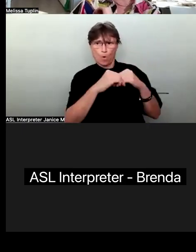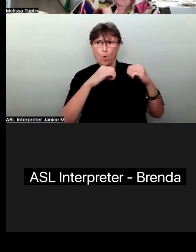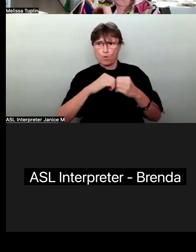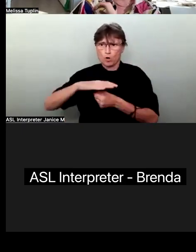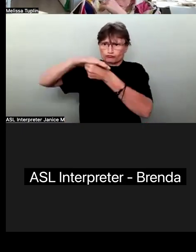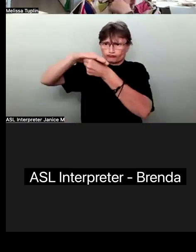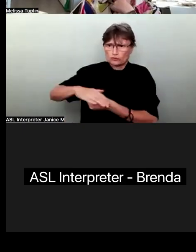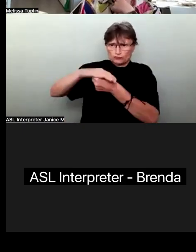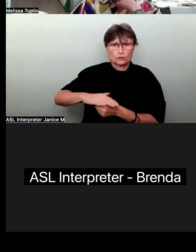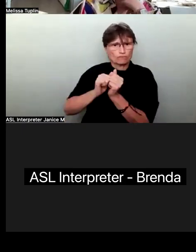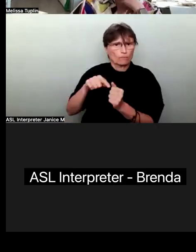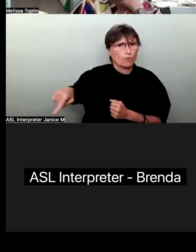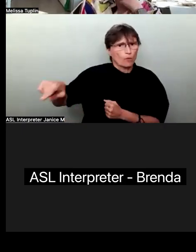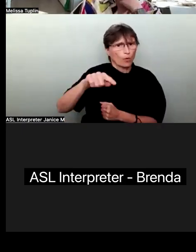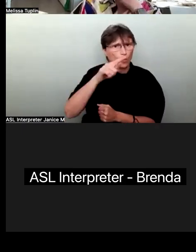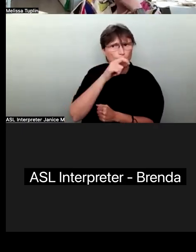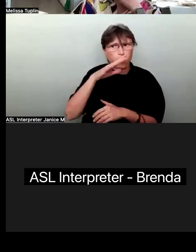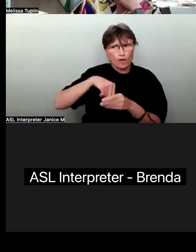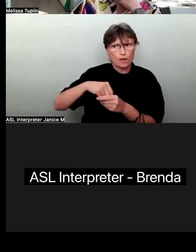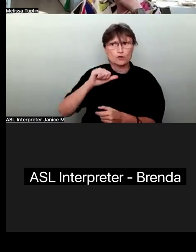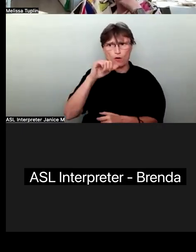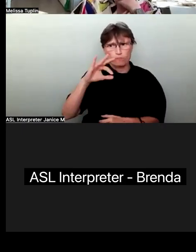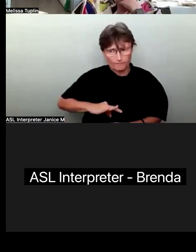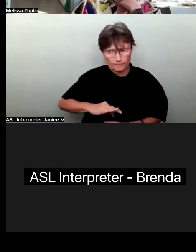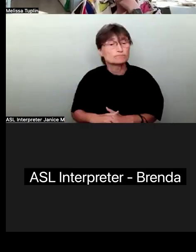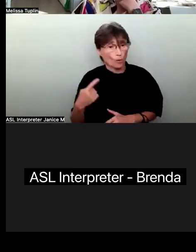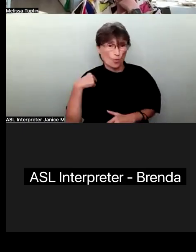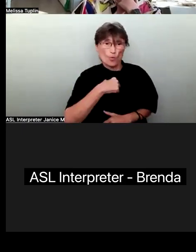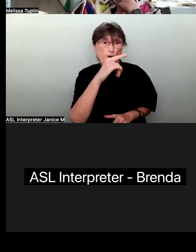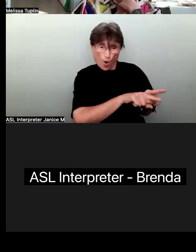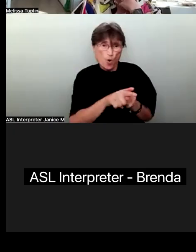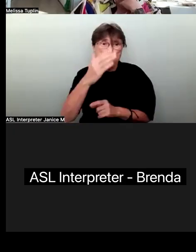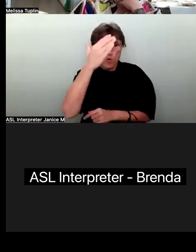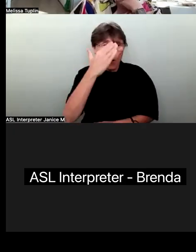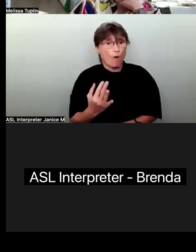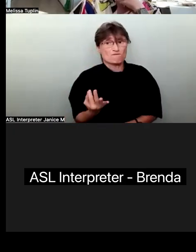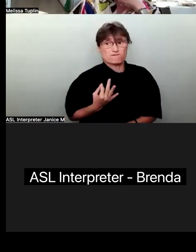We heard that the voluntary sector is facing challenges recruiting and retaining